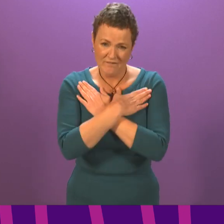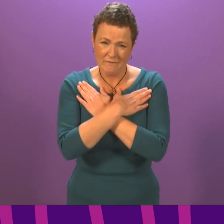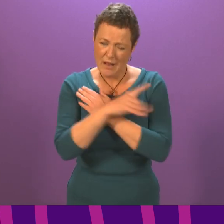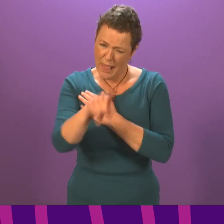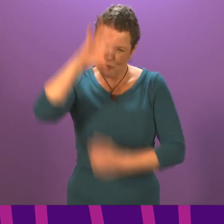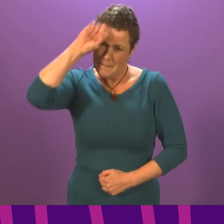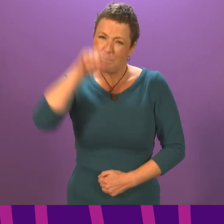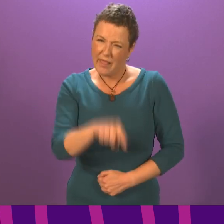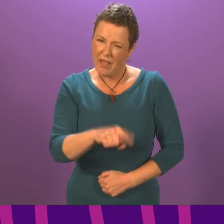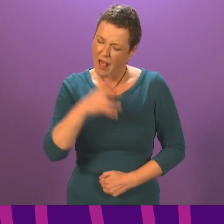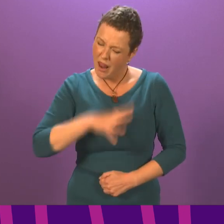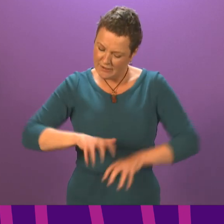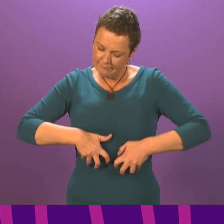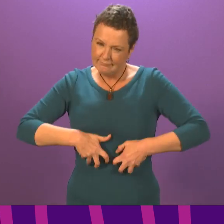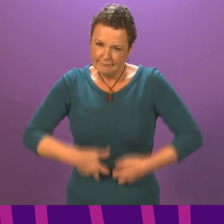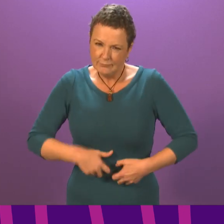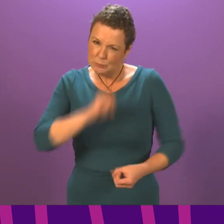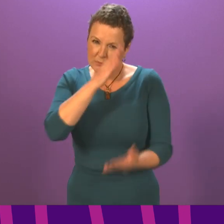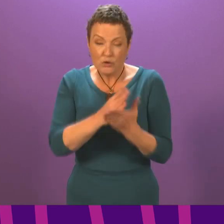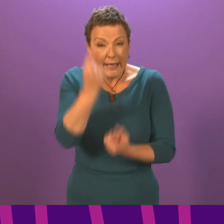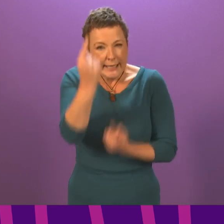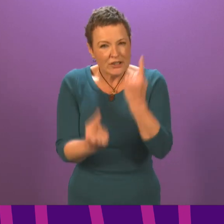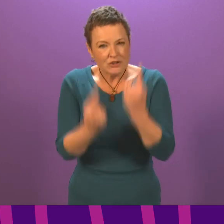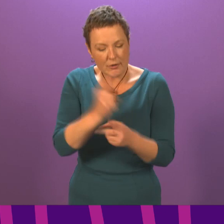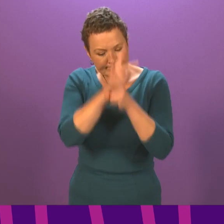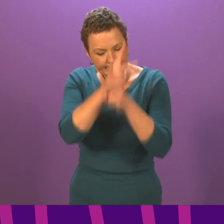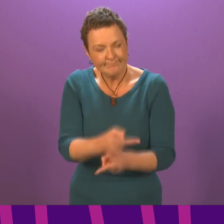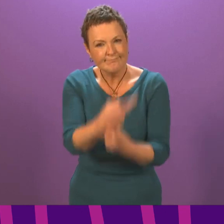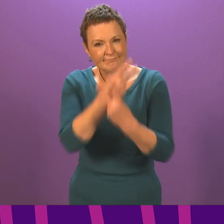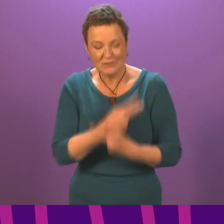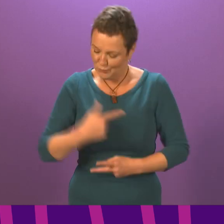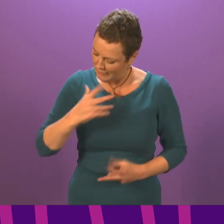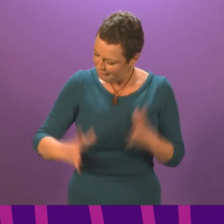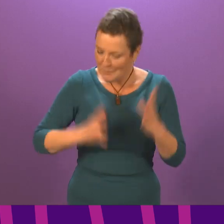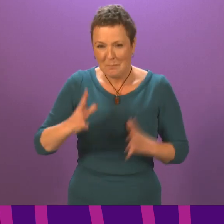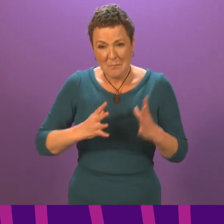to a determination to keep one another safe, as we prepare to celebrate this difficult